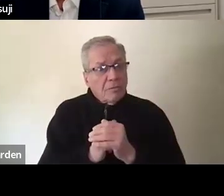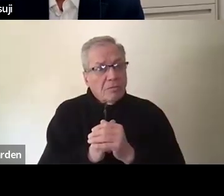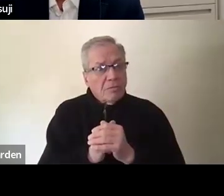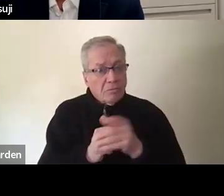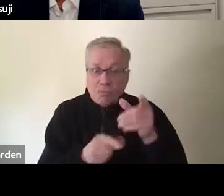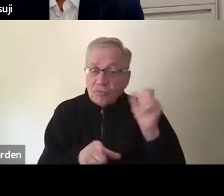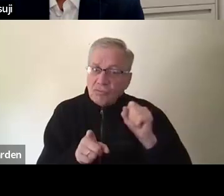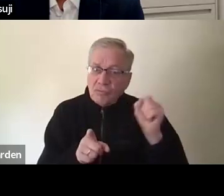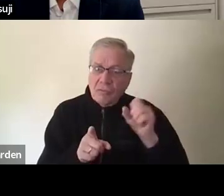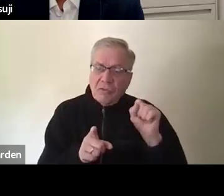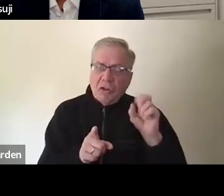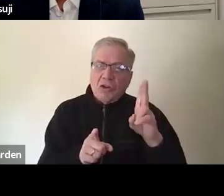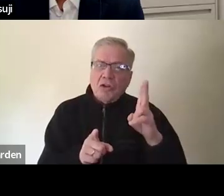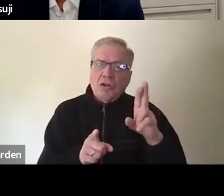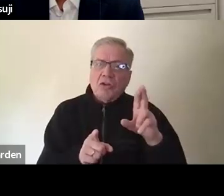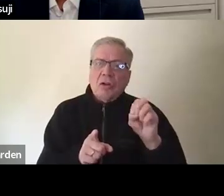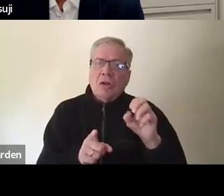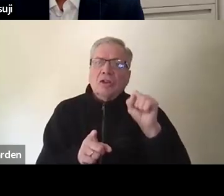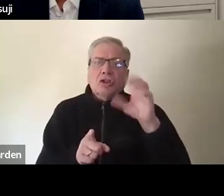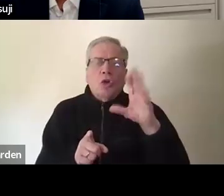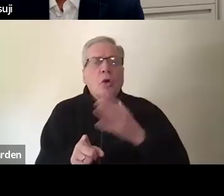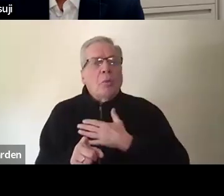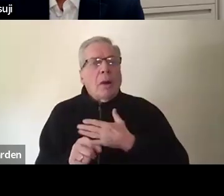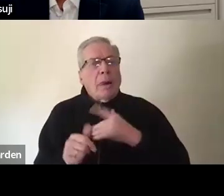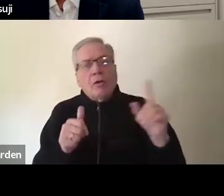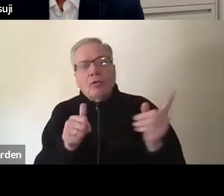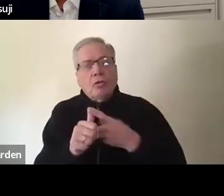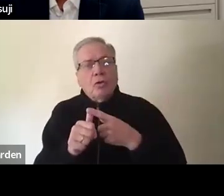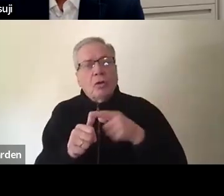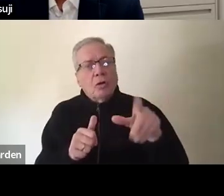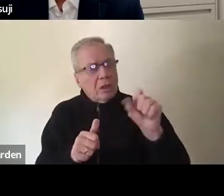Sure. My first S-STEM grant was called